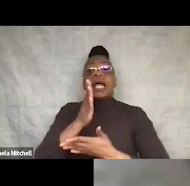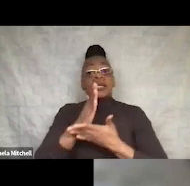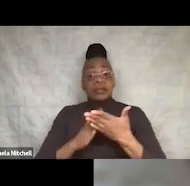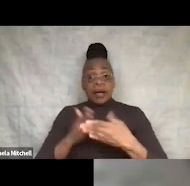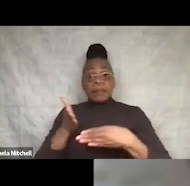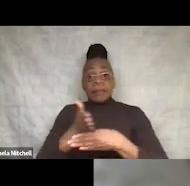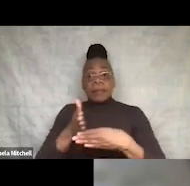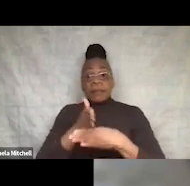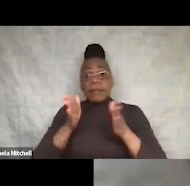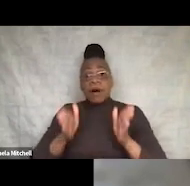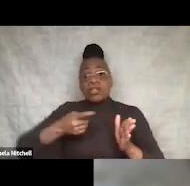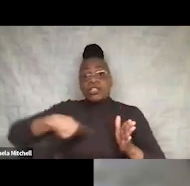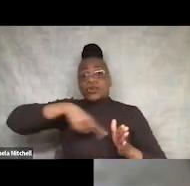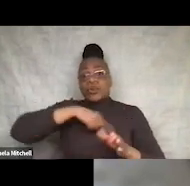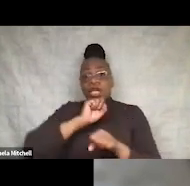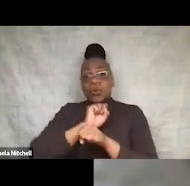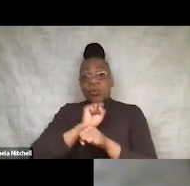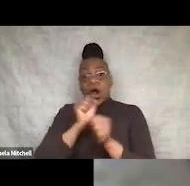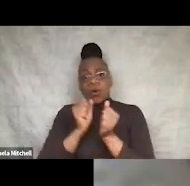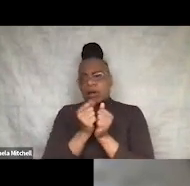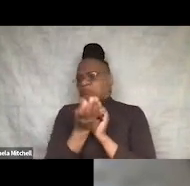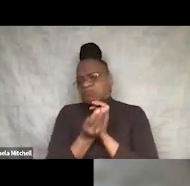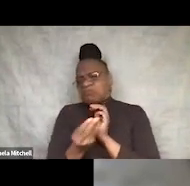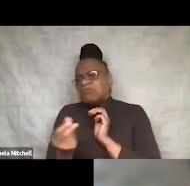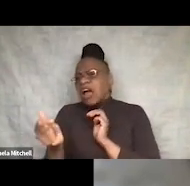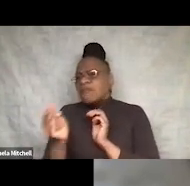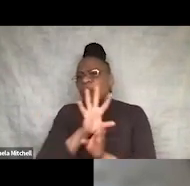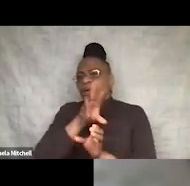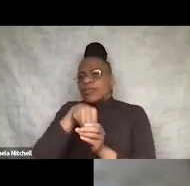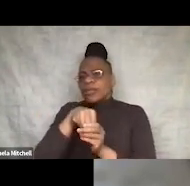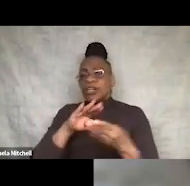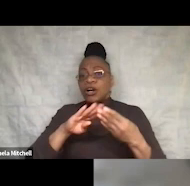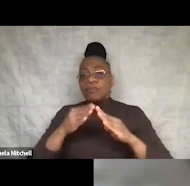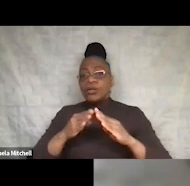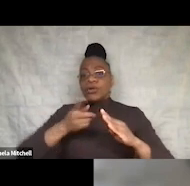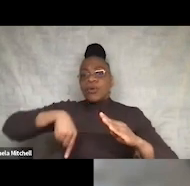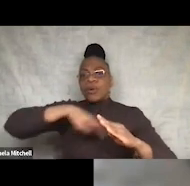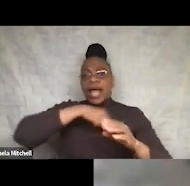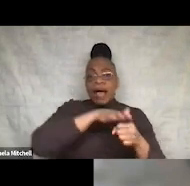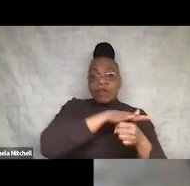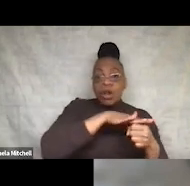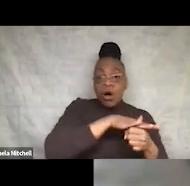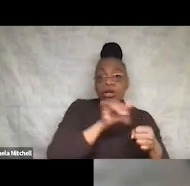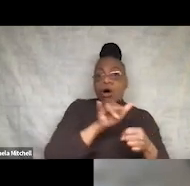and we do work with several partners in the community, and we have local, and then we also have national partners,